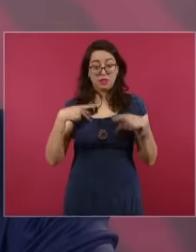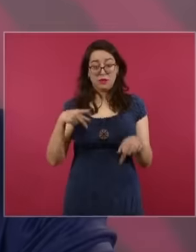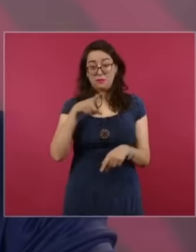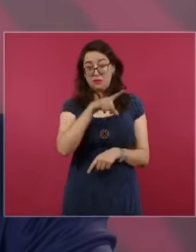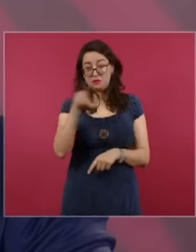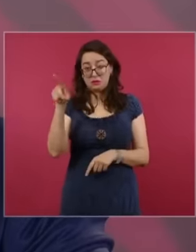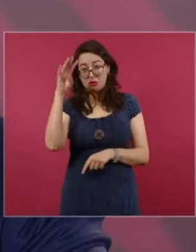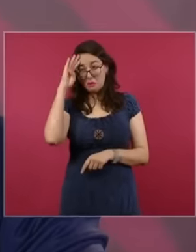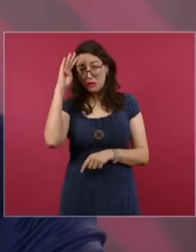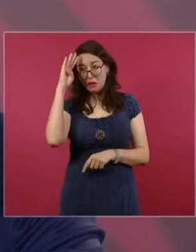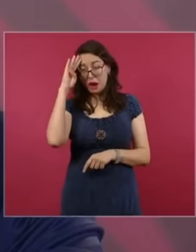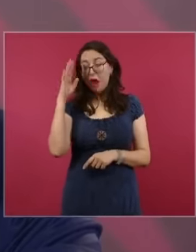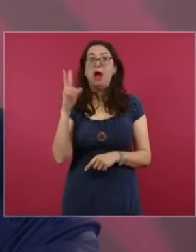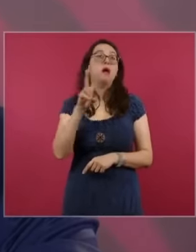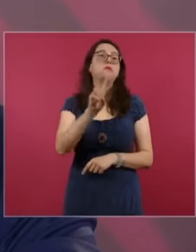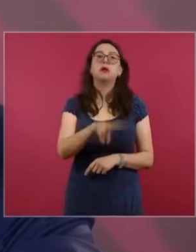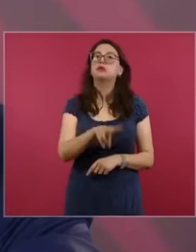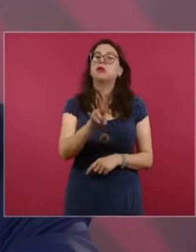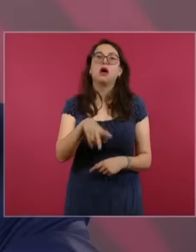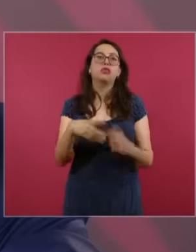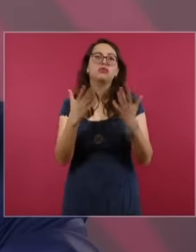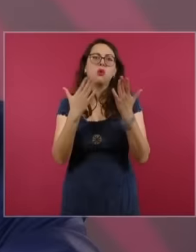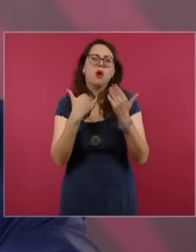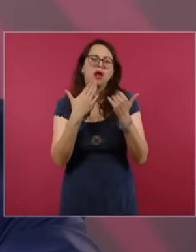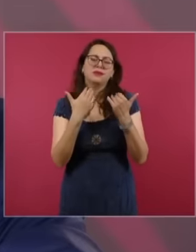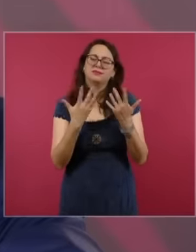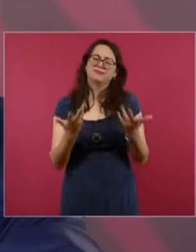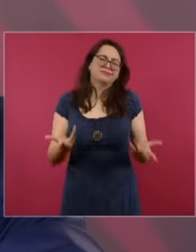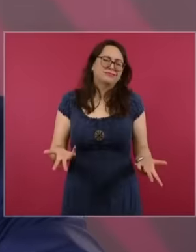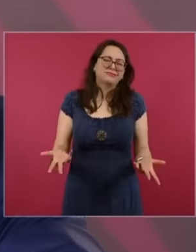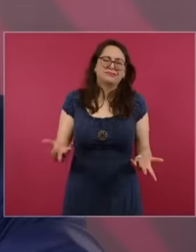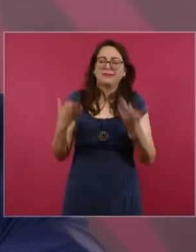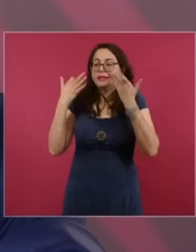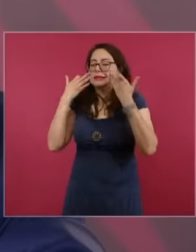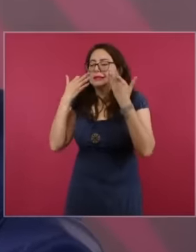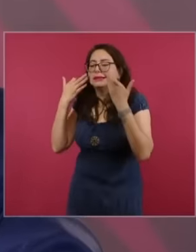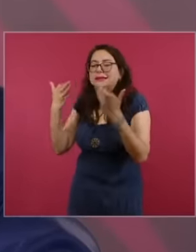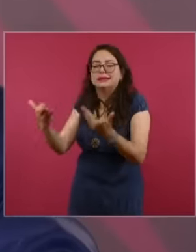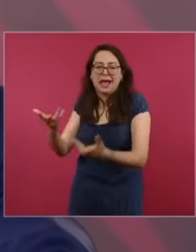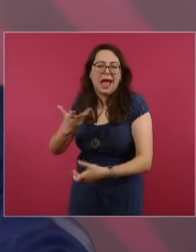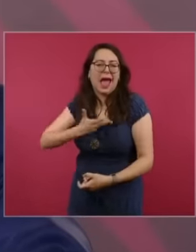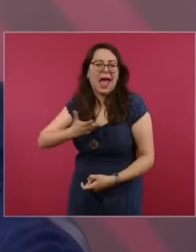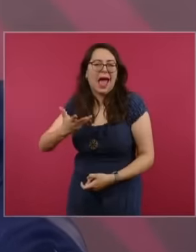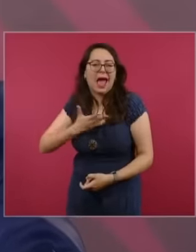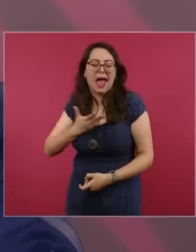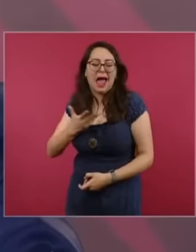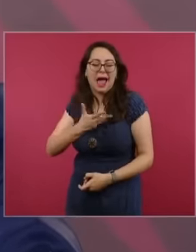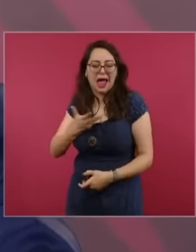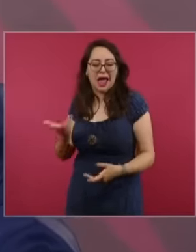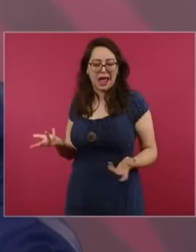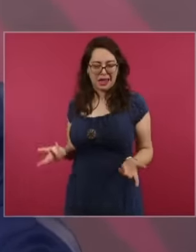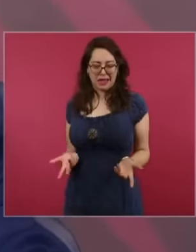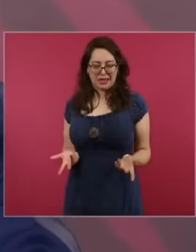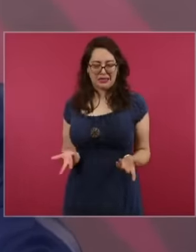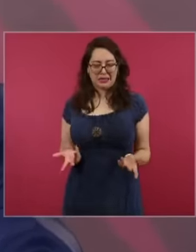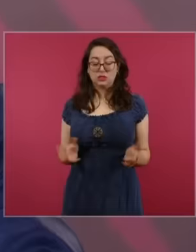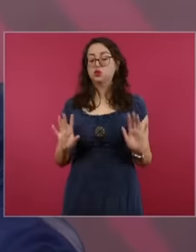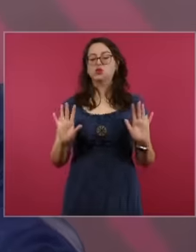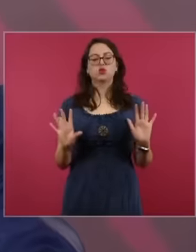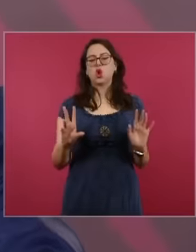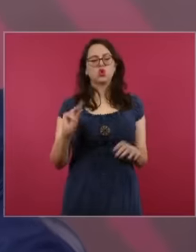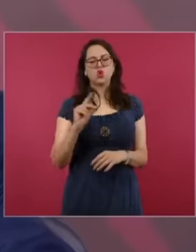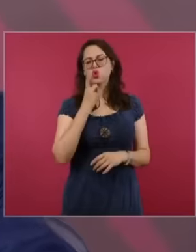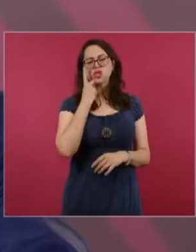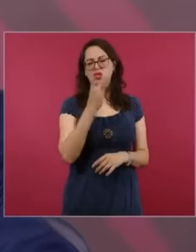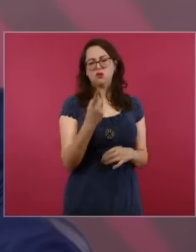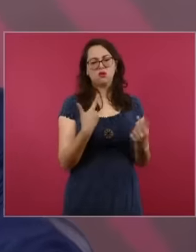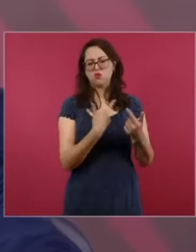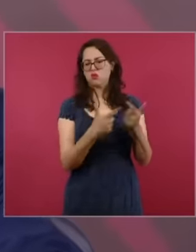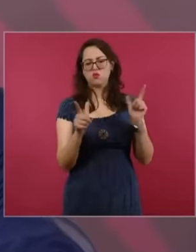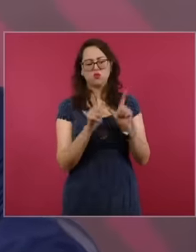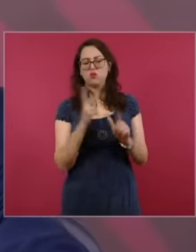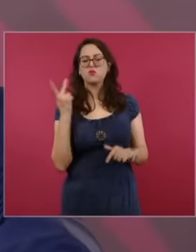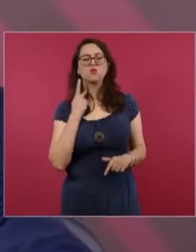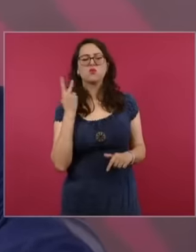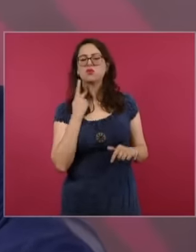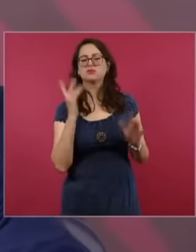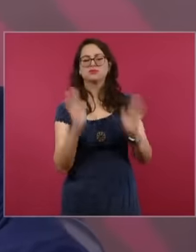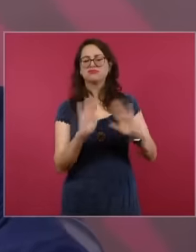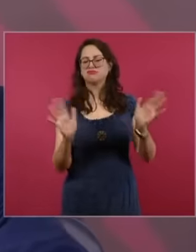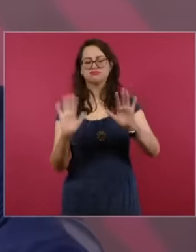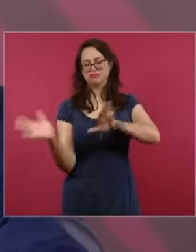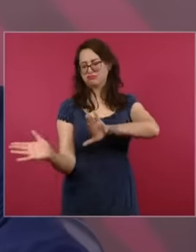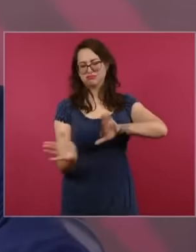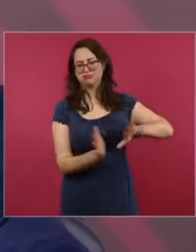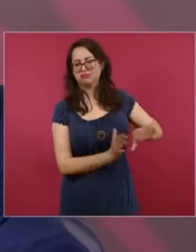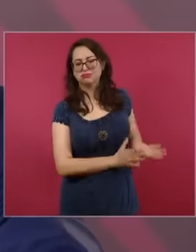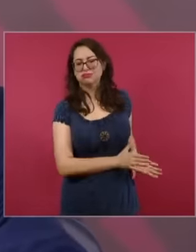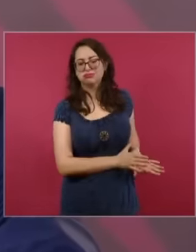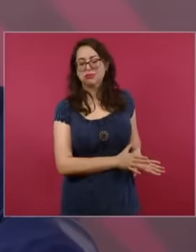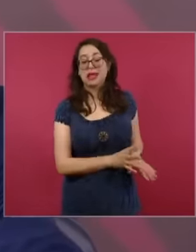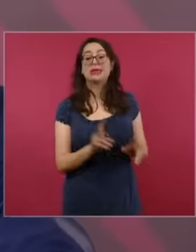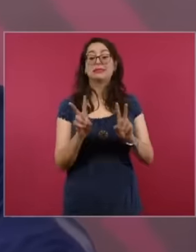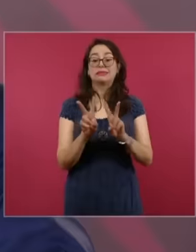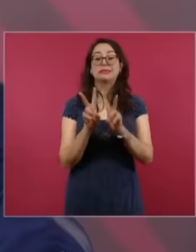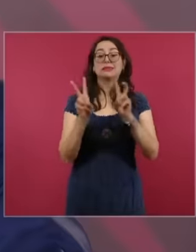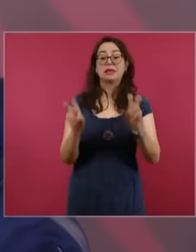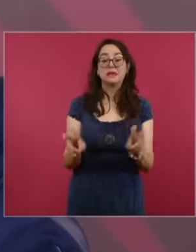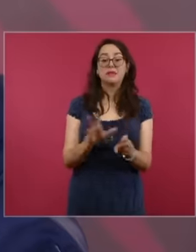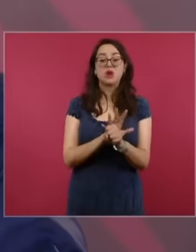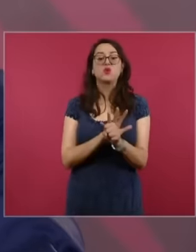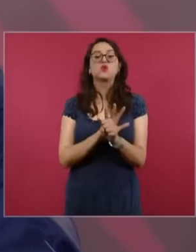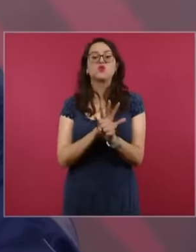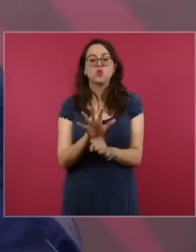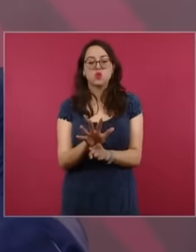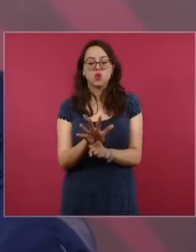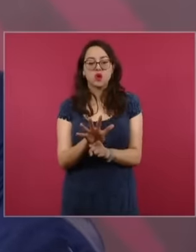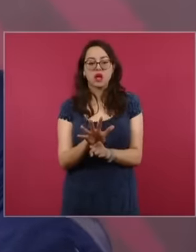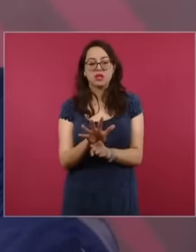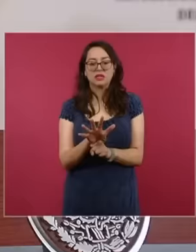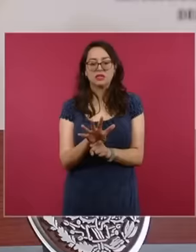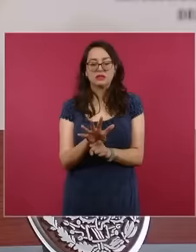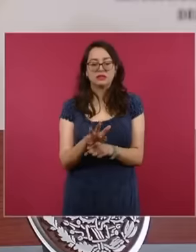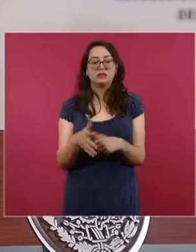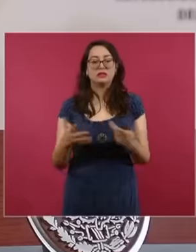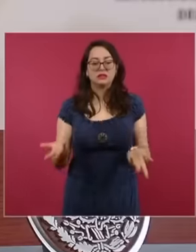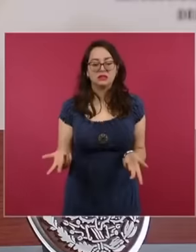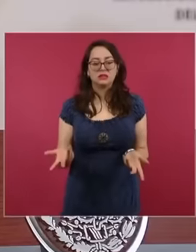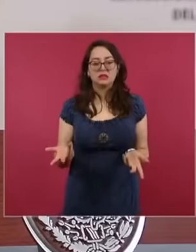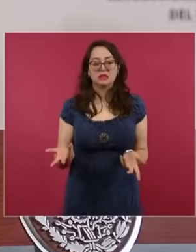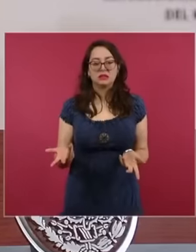corruption, no, this one, they were not able to make distinctions, everything was based on